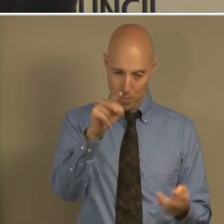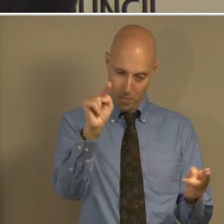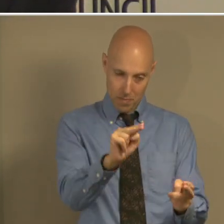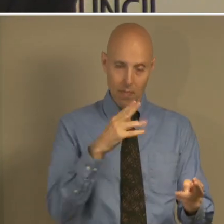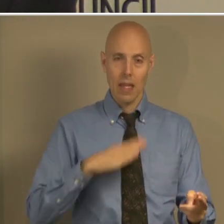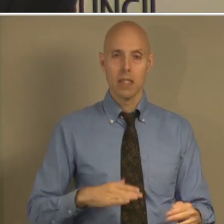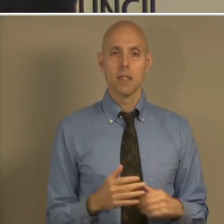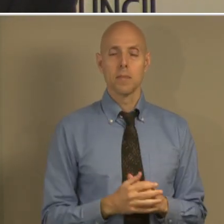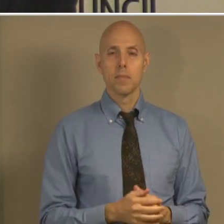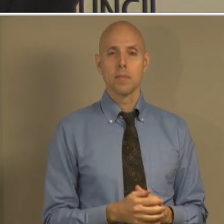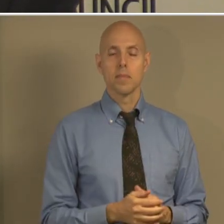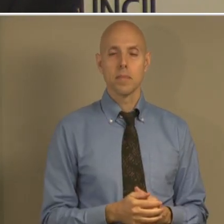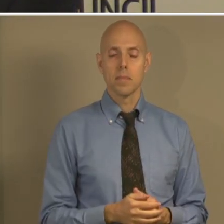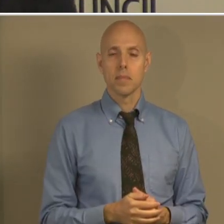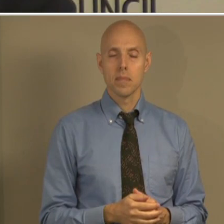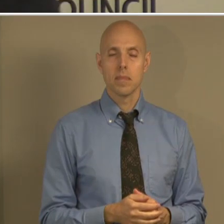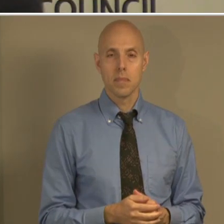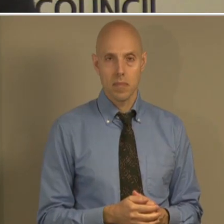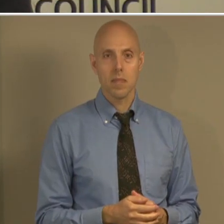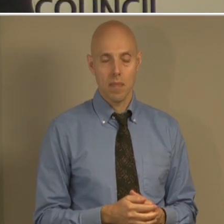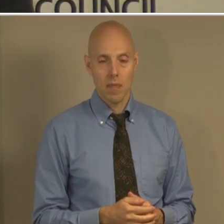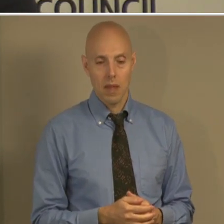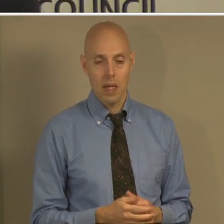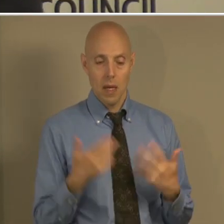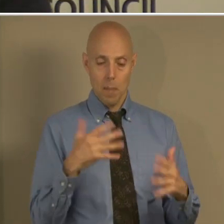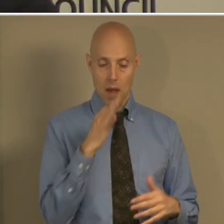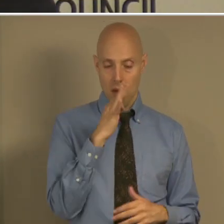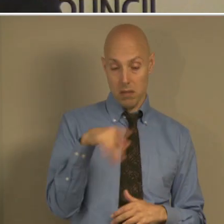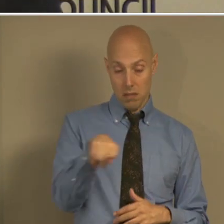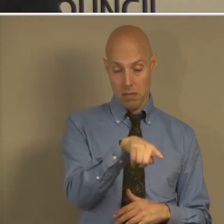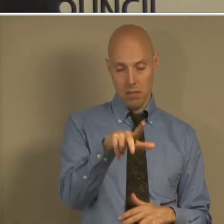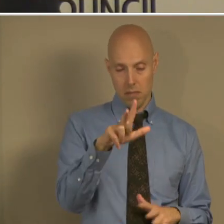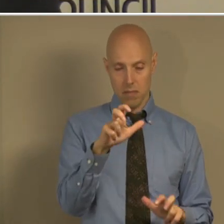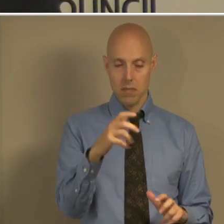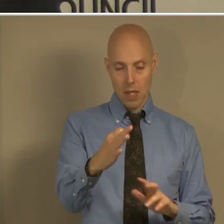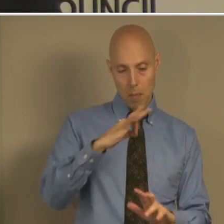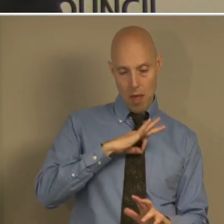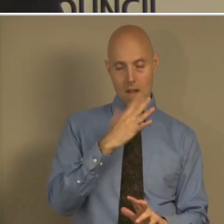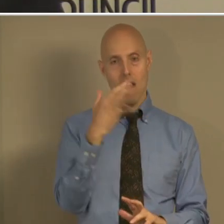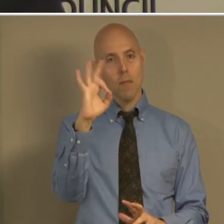And we guided them to ask for 5% less cash over the period.